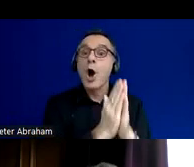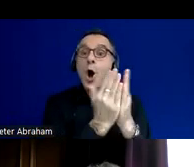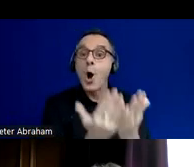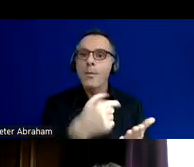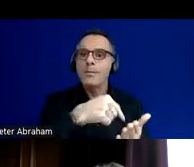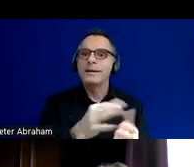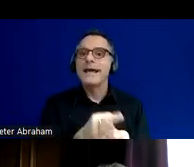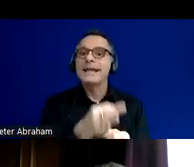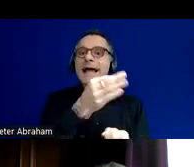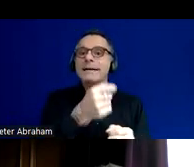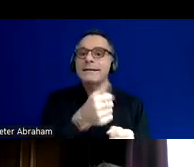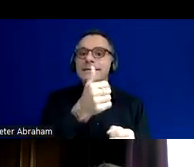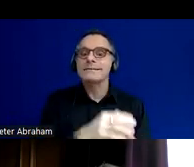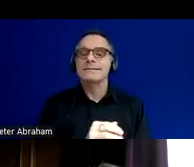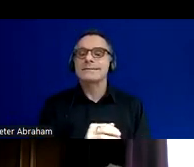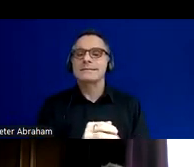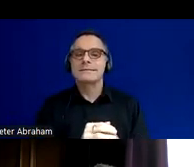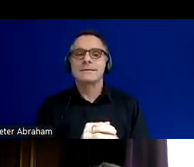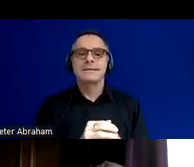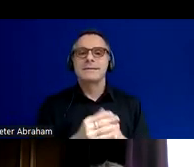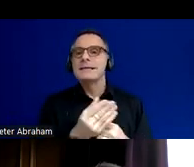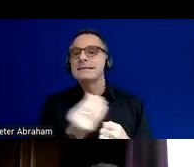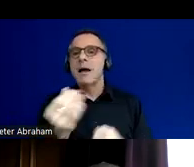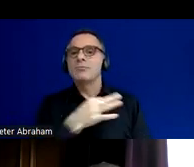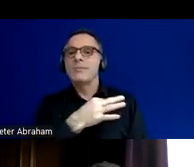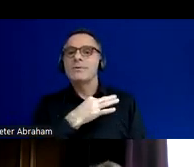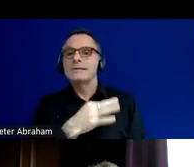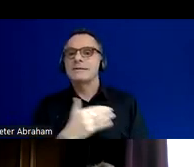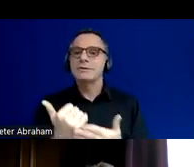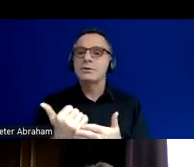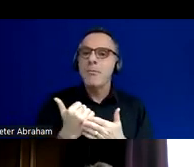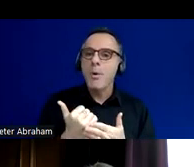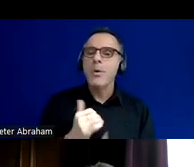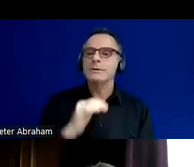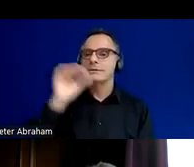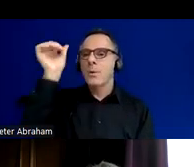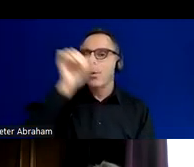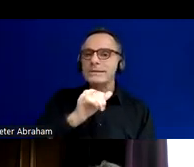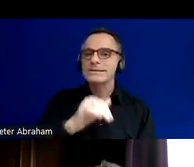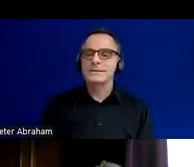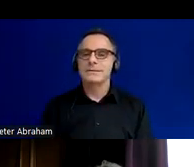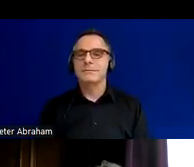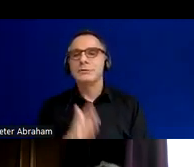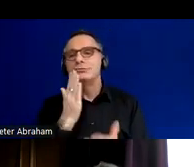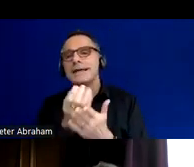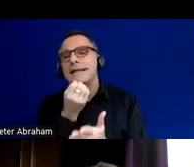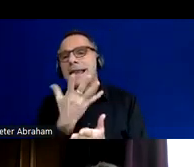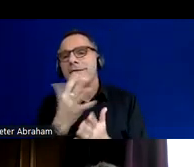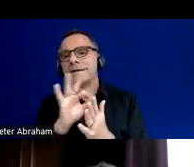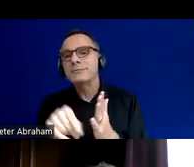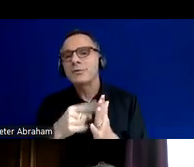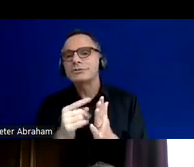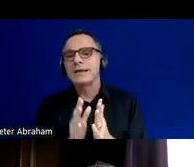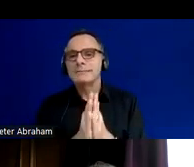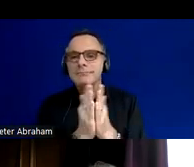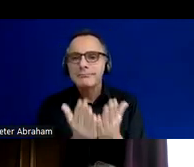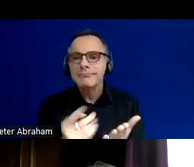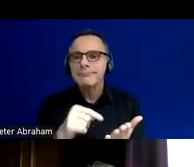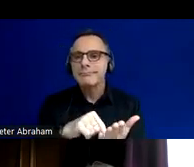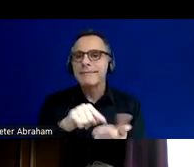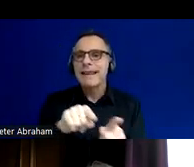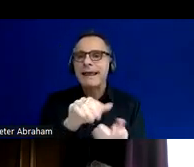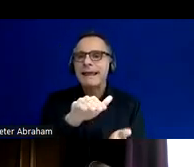wisdom cut out and pasted across the pages. So, that was a really lovely project. The other one: